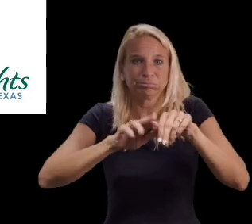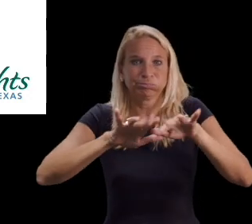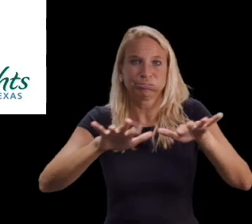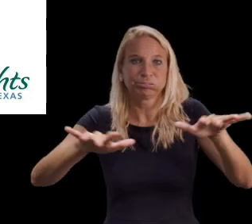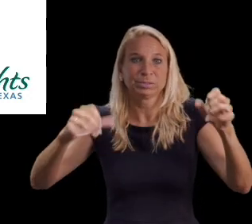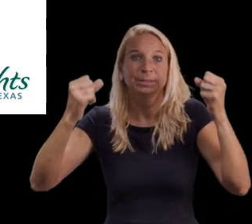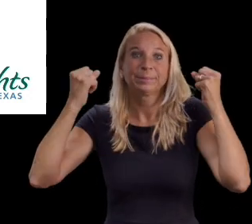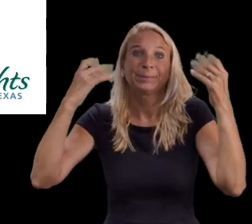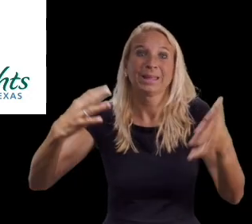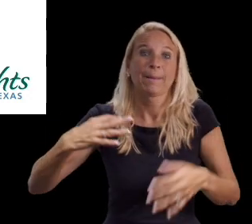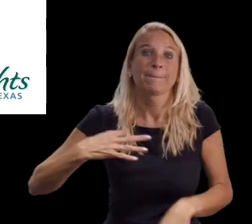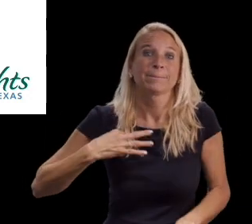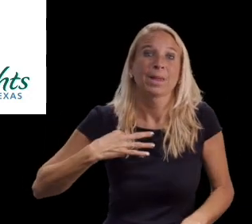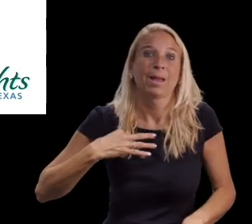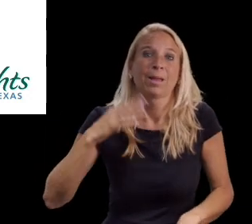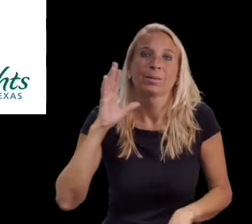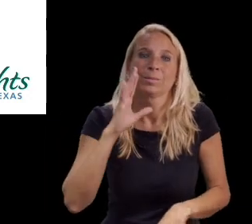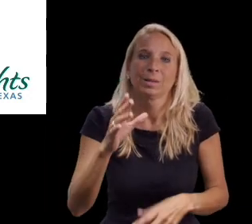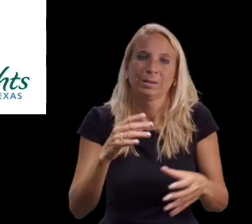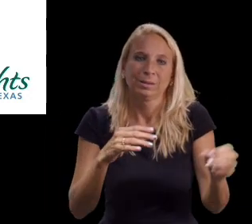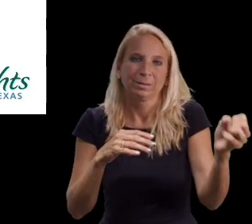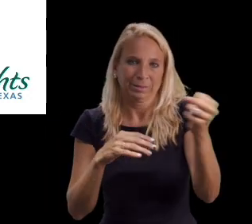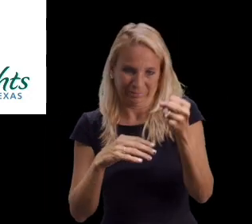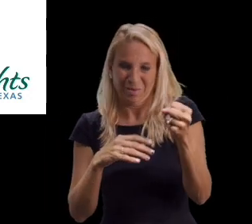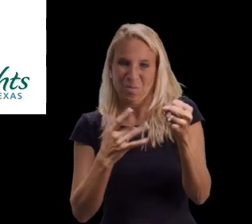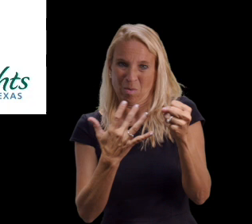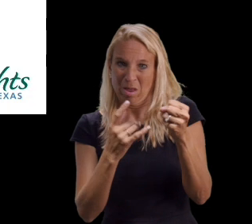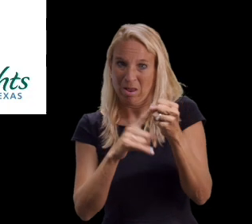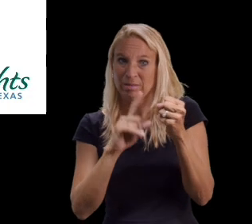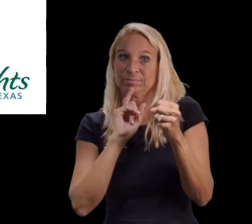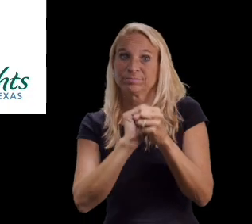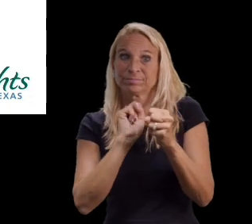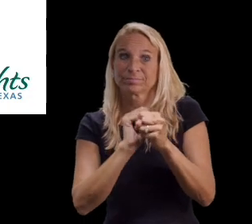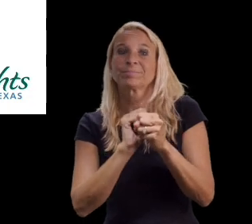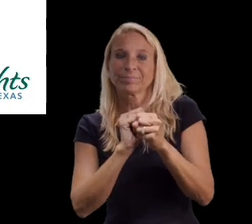most applicants will be put on an interest list until there is an opening.